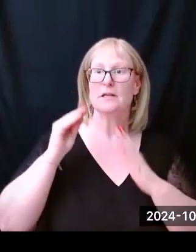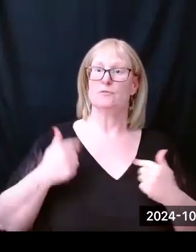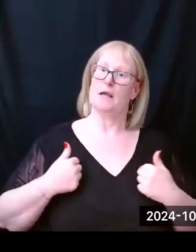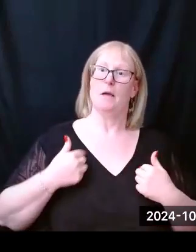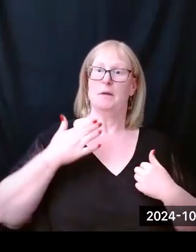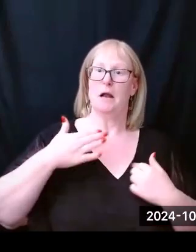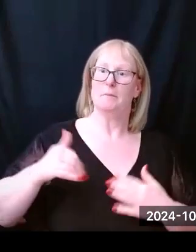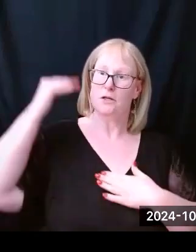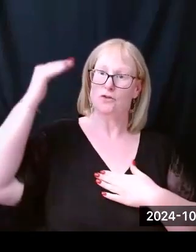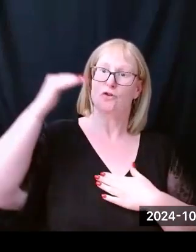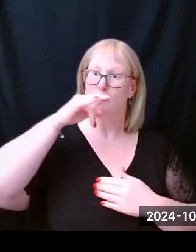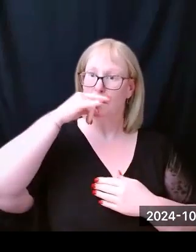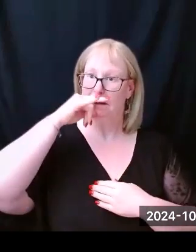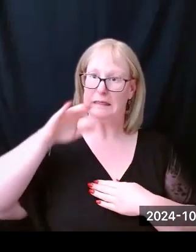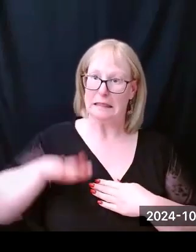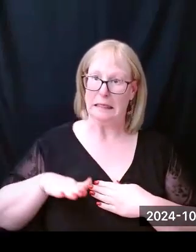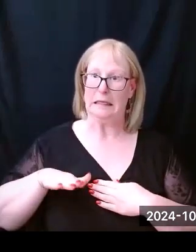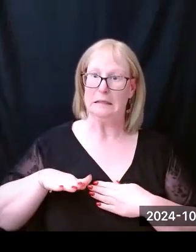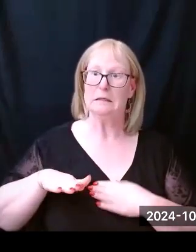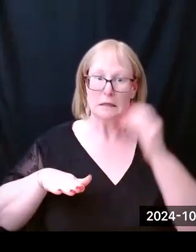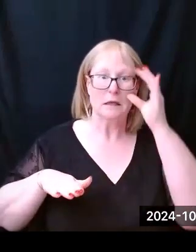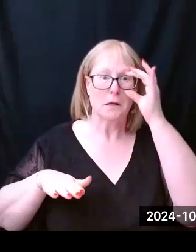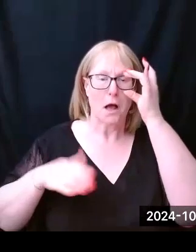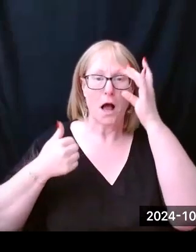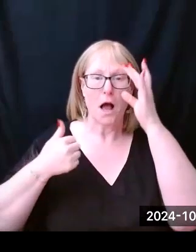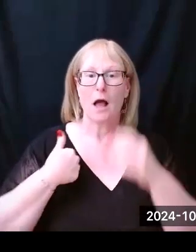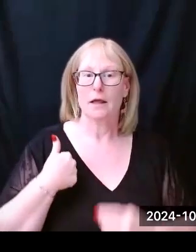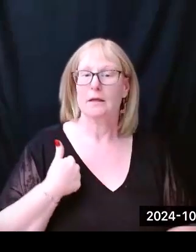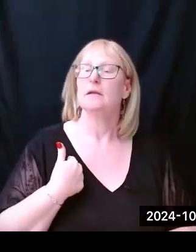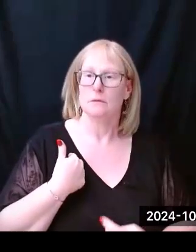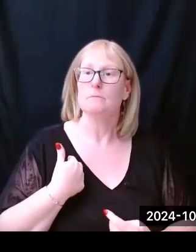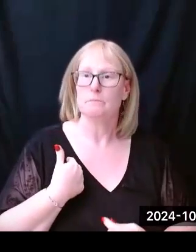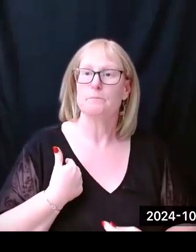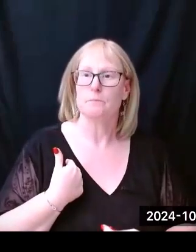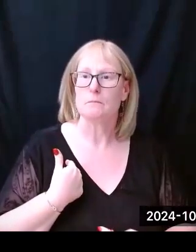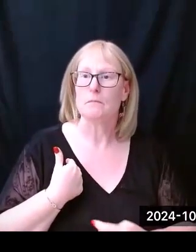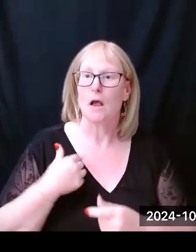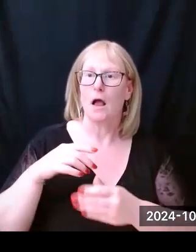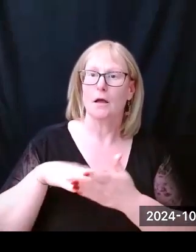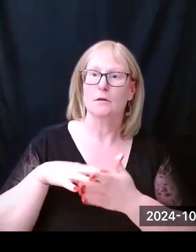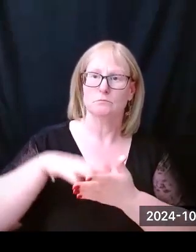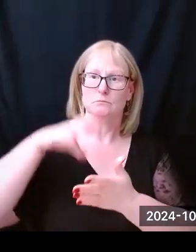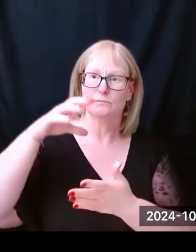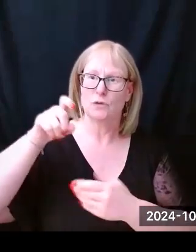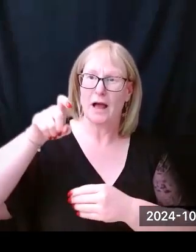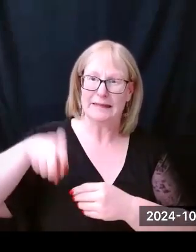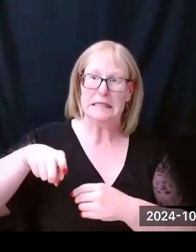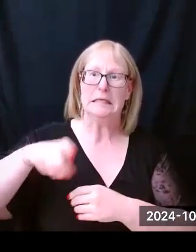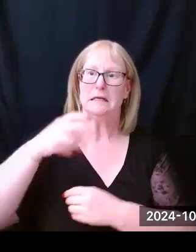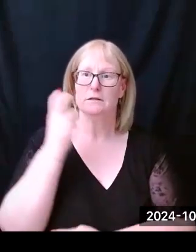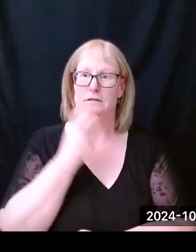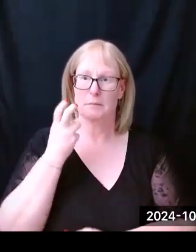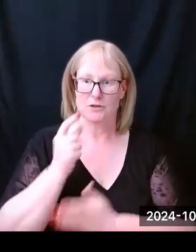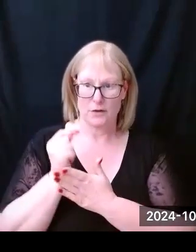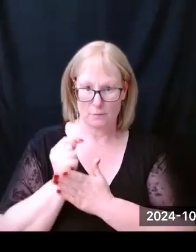but please don't generalize that behavior to everyone. Also, because people ask all the time, I am a certified fungal, trademark.